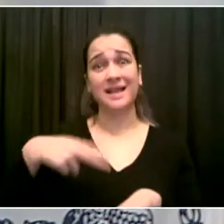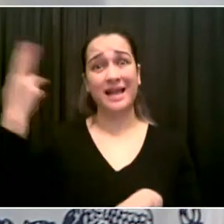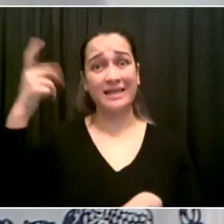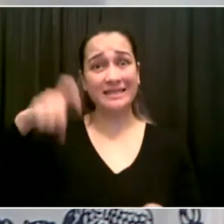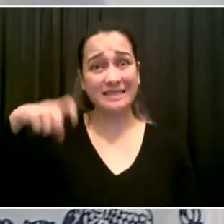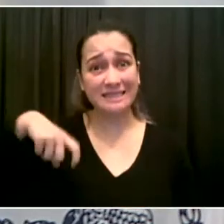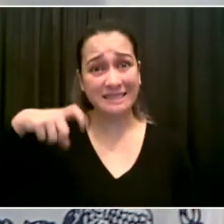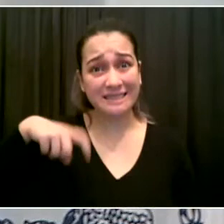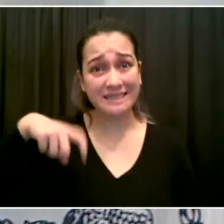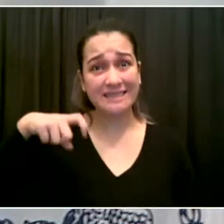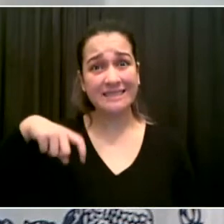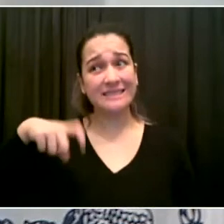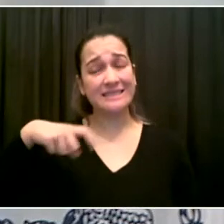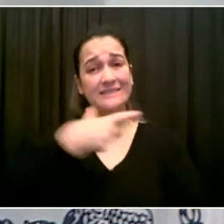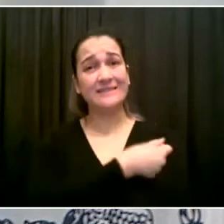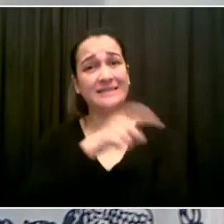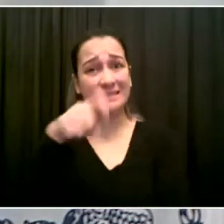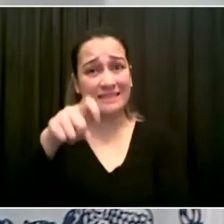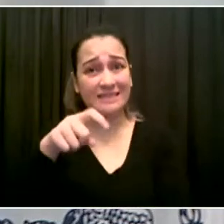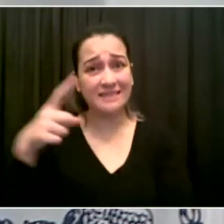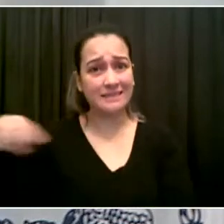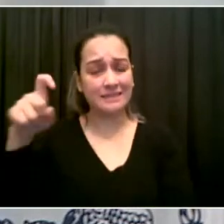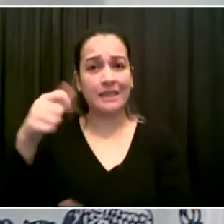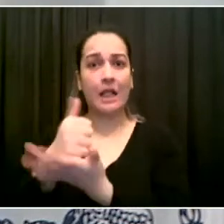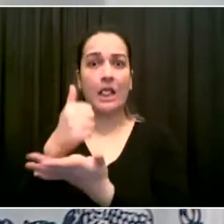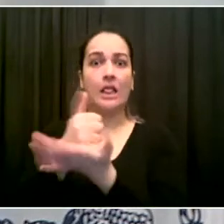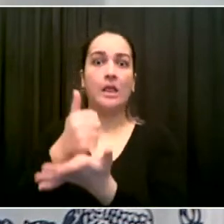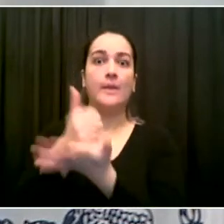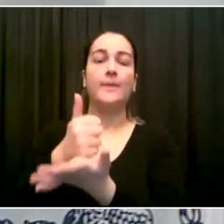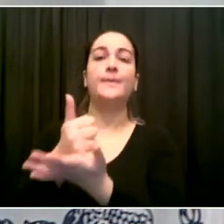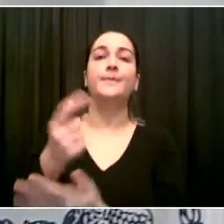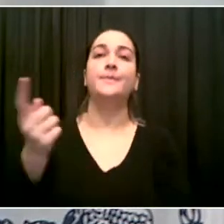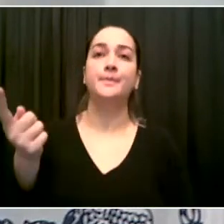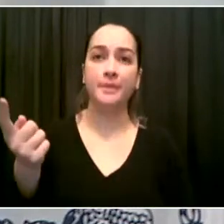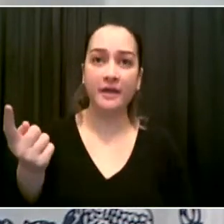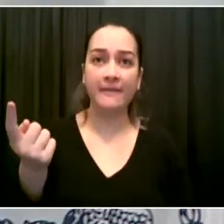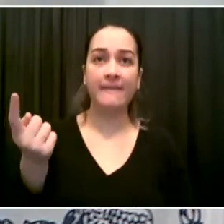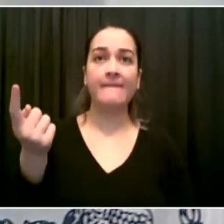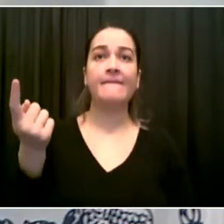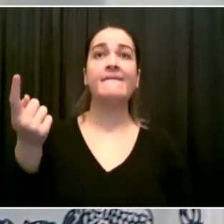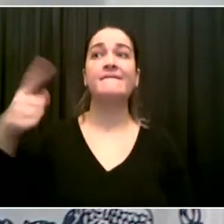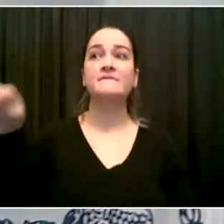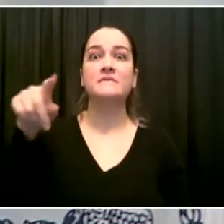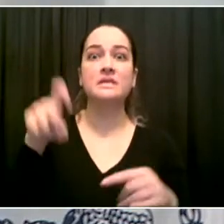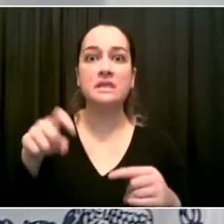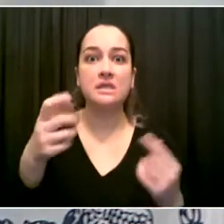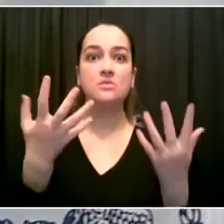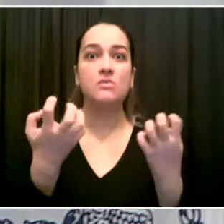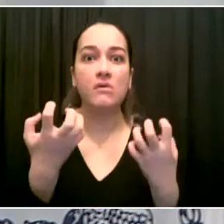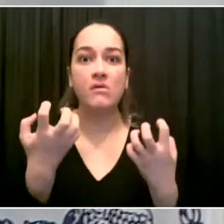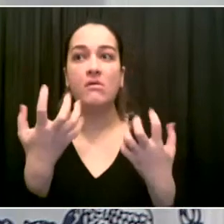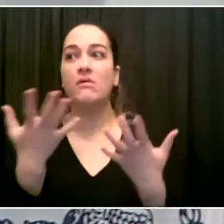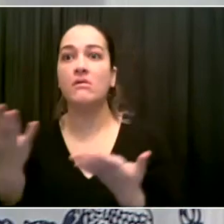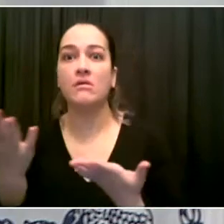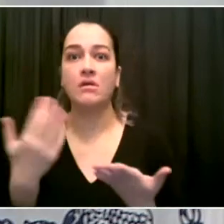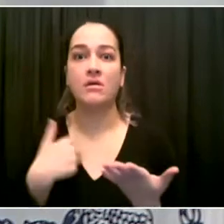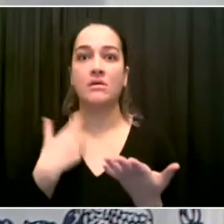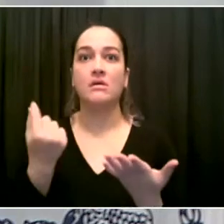WE ARE SEEING CONSTANT DEMAA.ND SO MUCH DEMAND RIGHT NOW WE